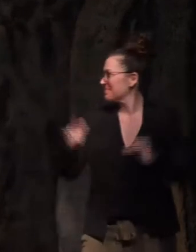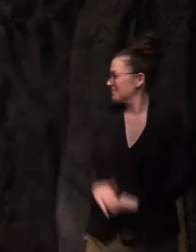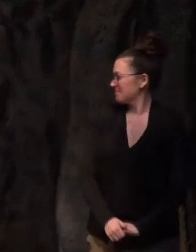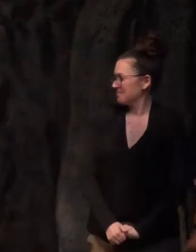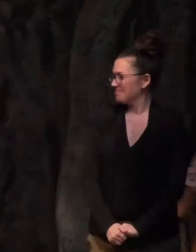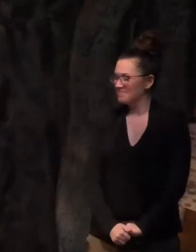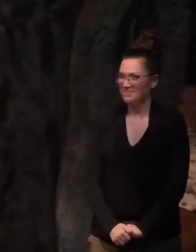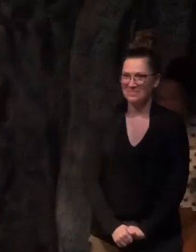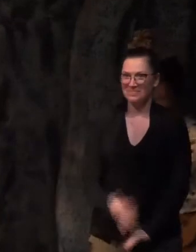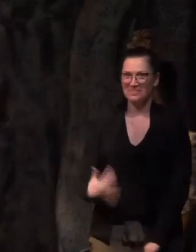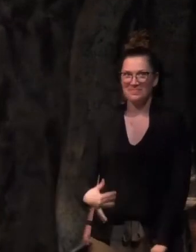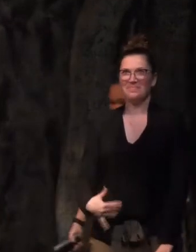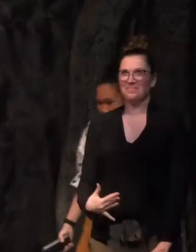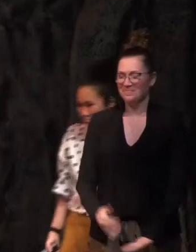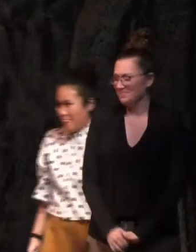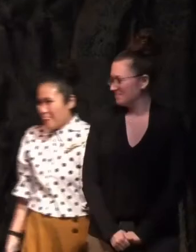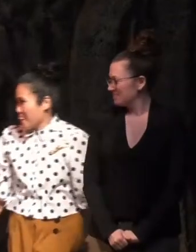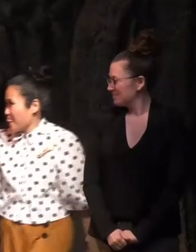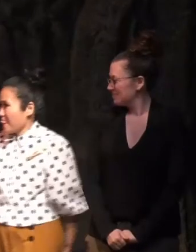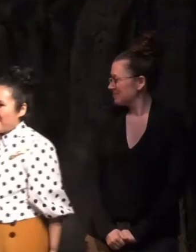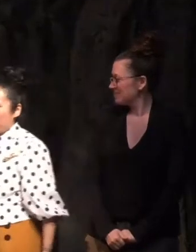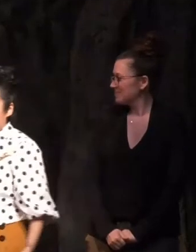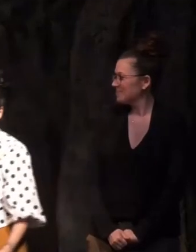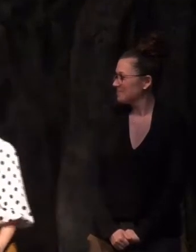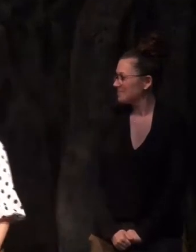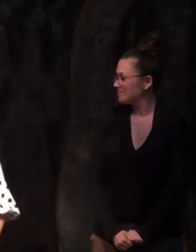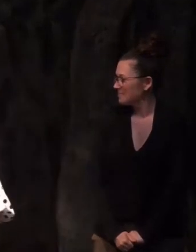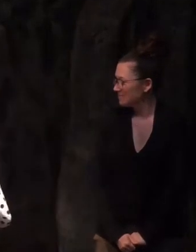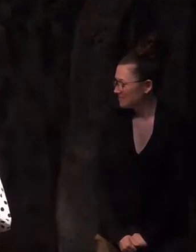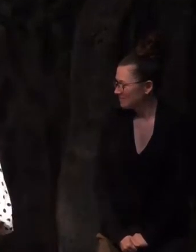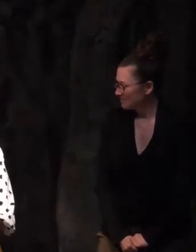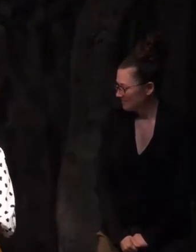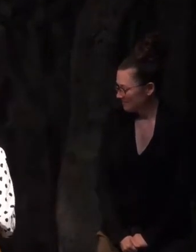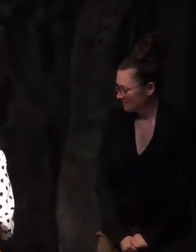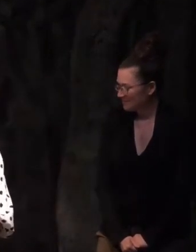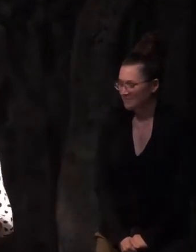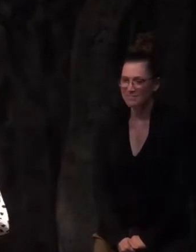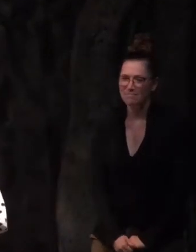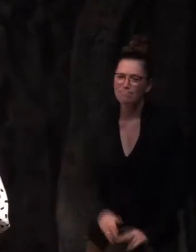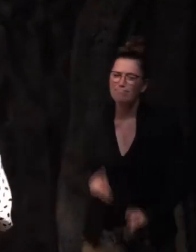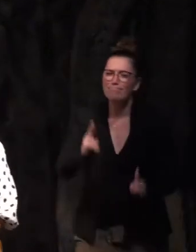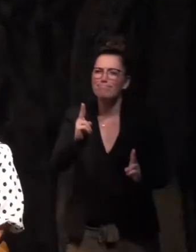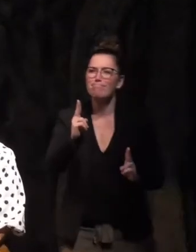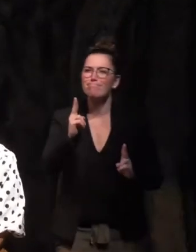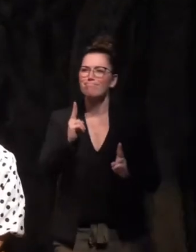Forgets that, good morning. It's a great pleasure to be here this morning